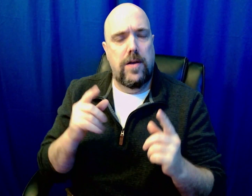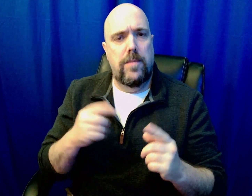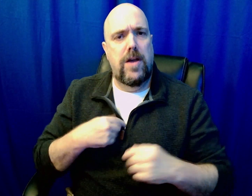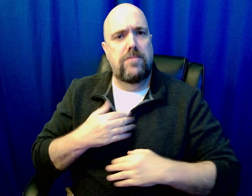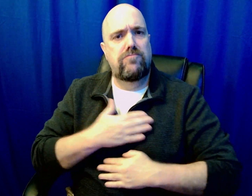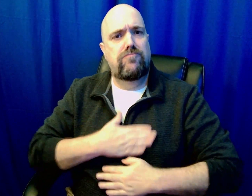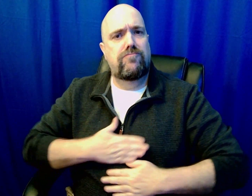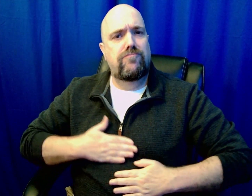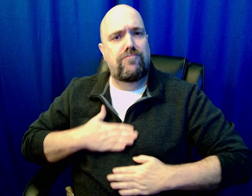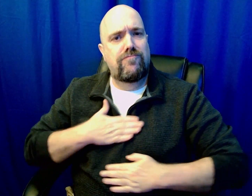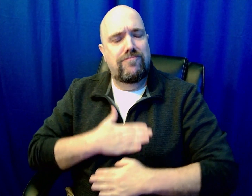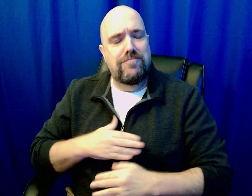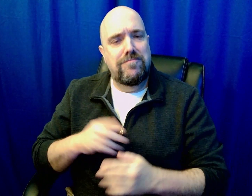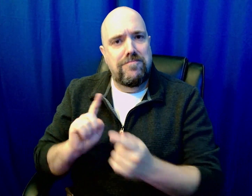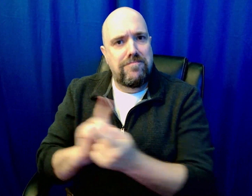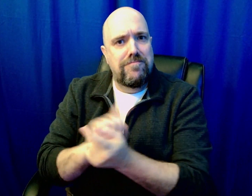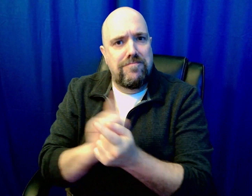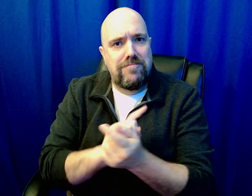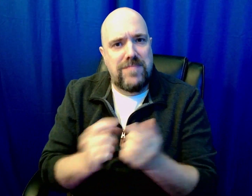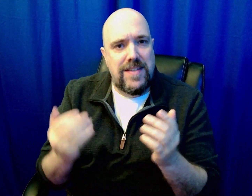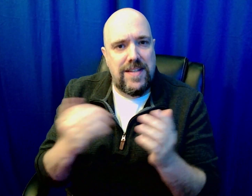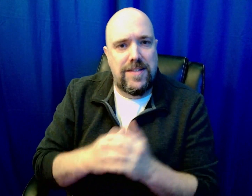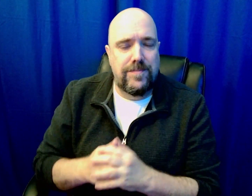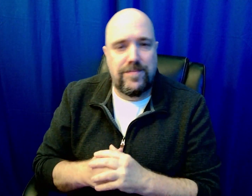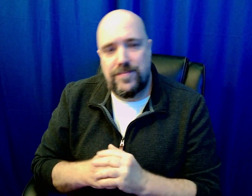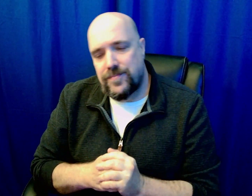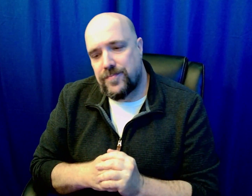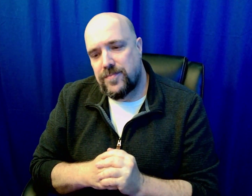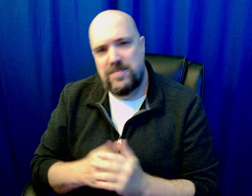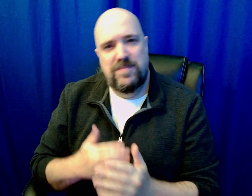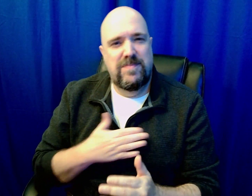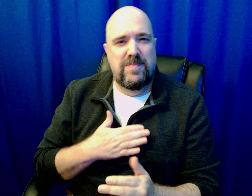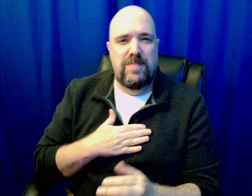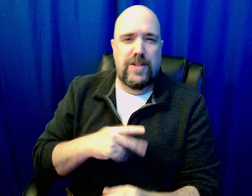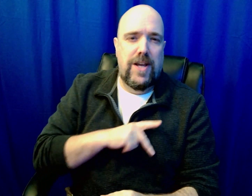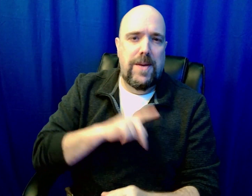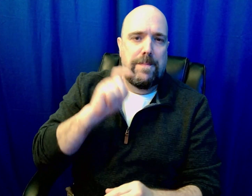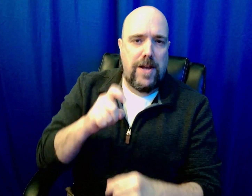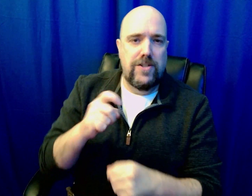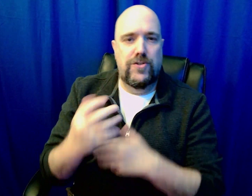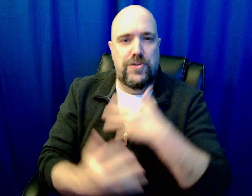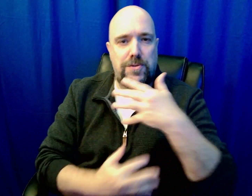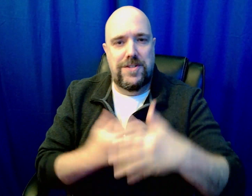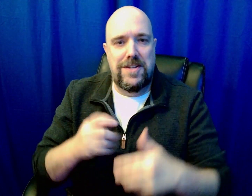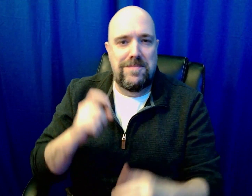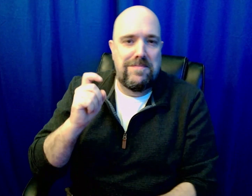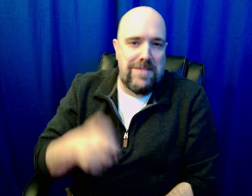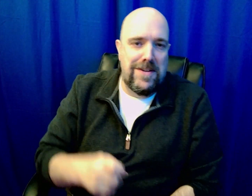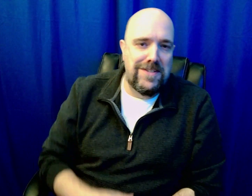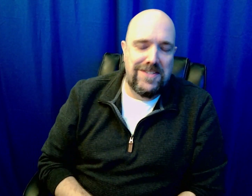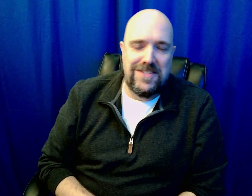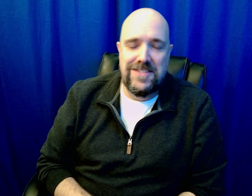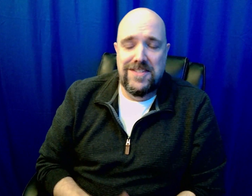But I do enjoy meeting them all again. My personality must socialize.